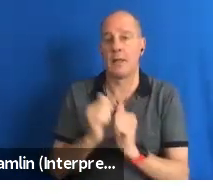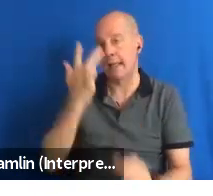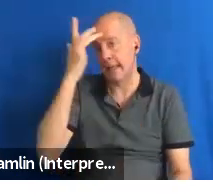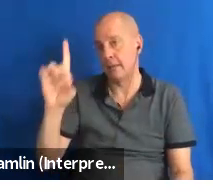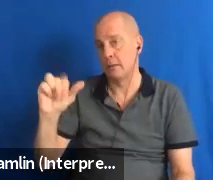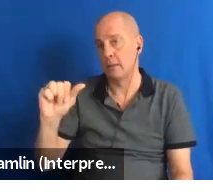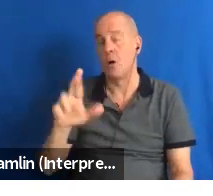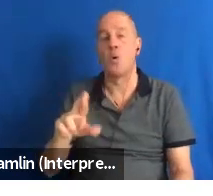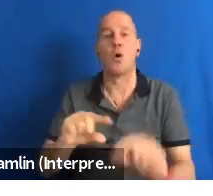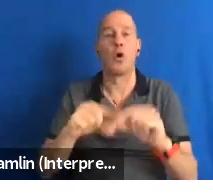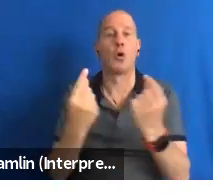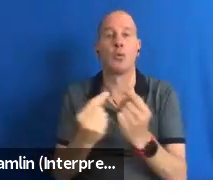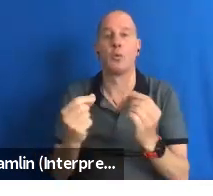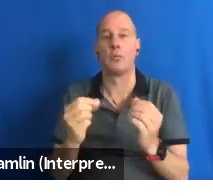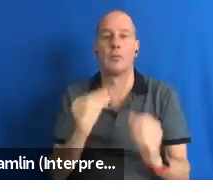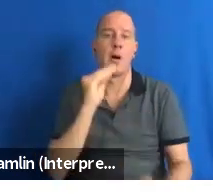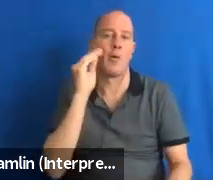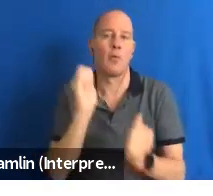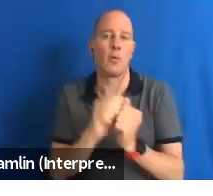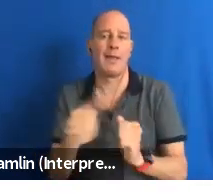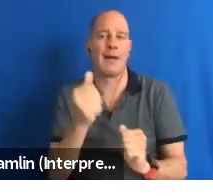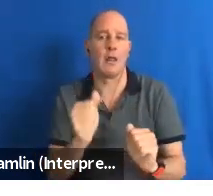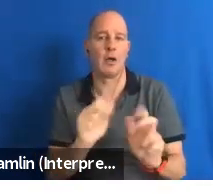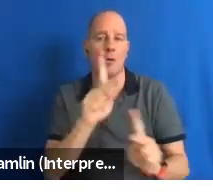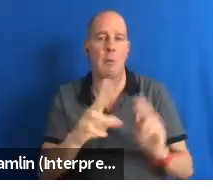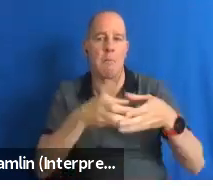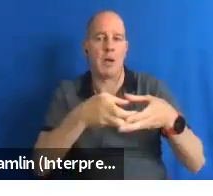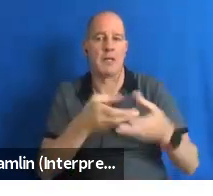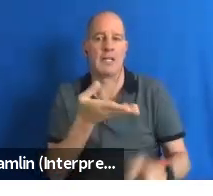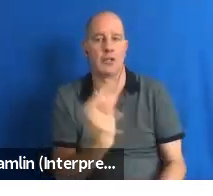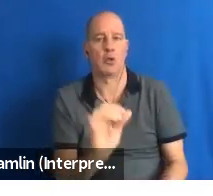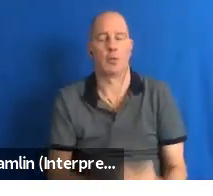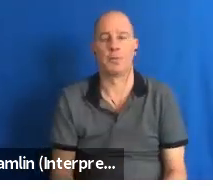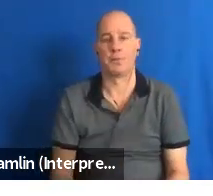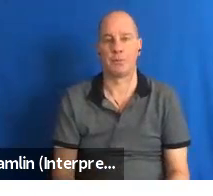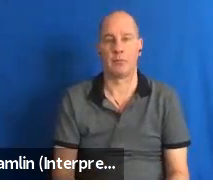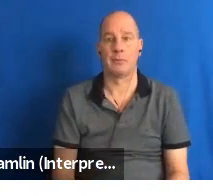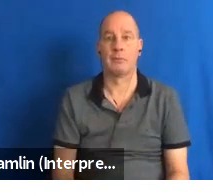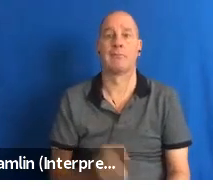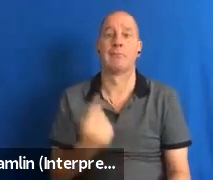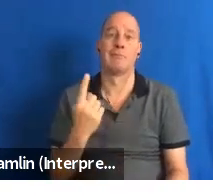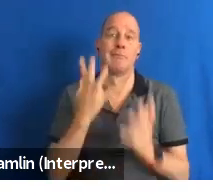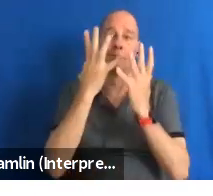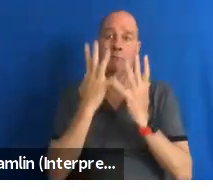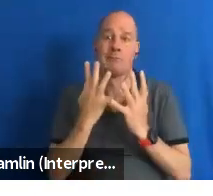for other reasons as well, that, unfortunately, that just means that the risk of exposure is a